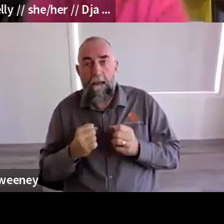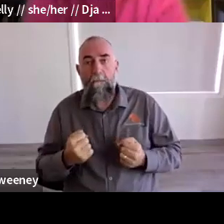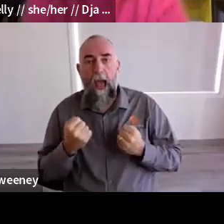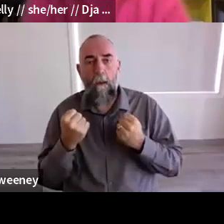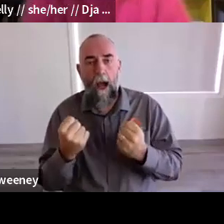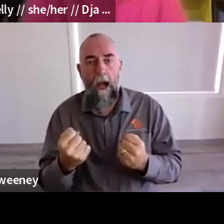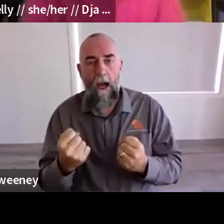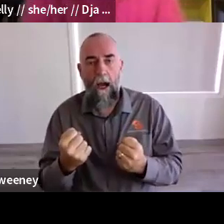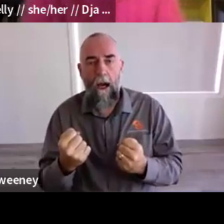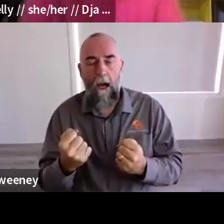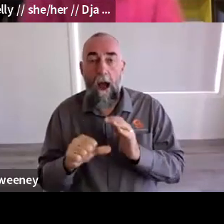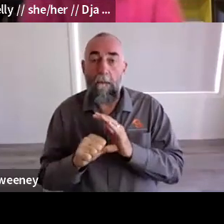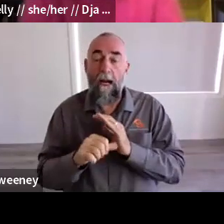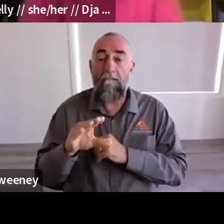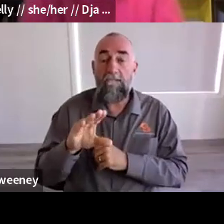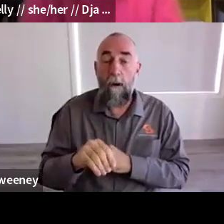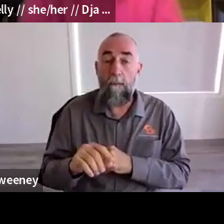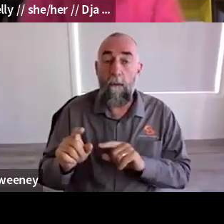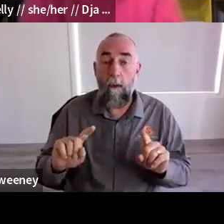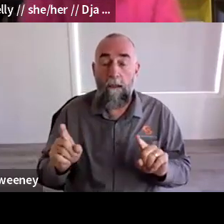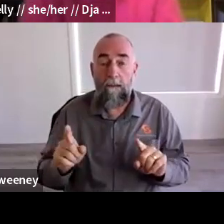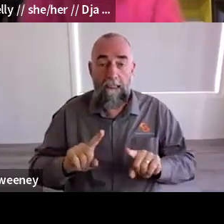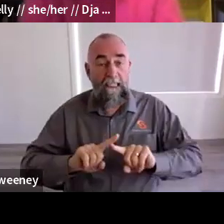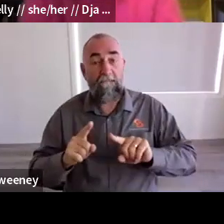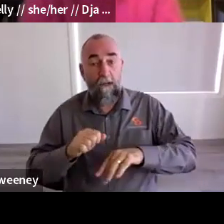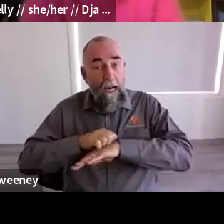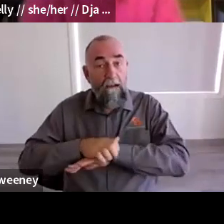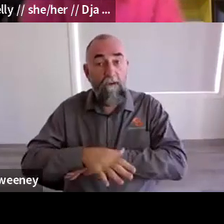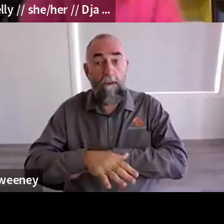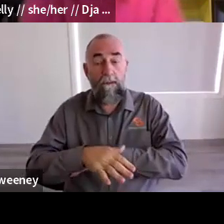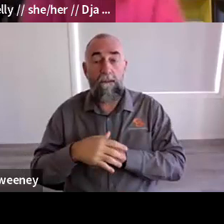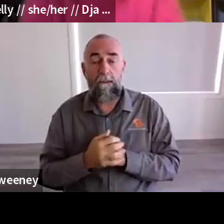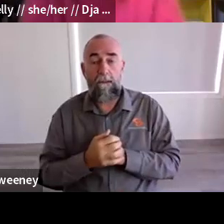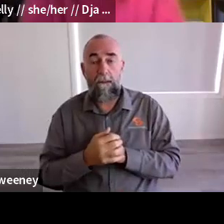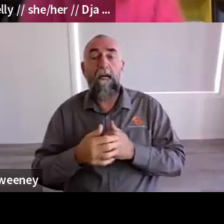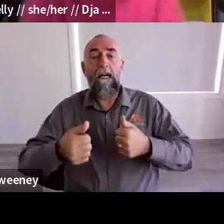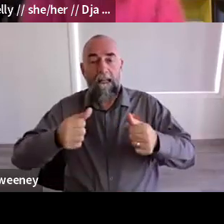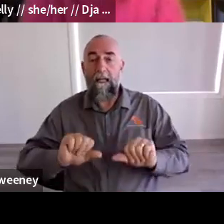companies, and it is linked up to choice and access and opportunities.